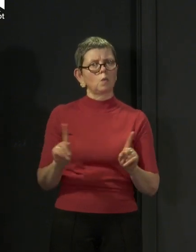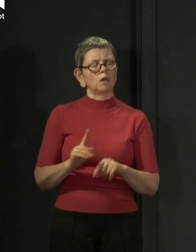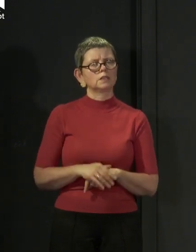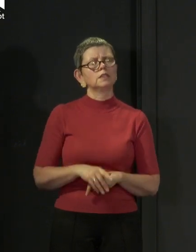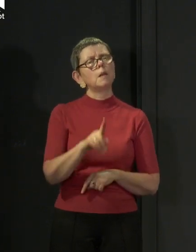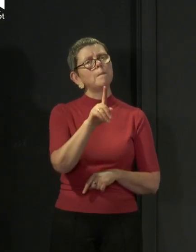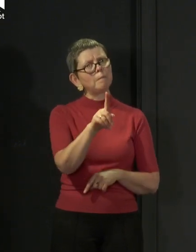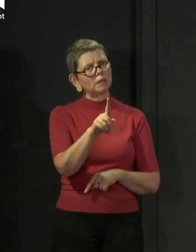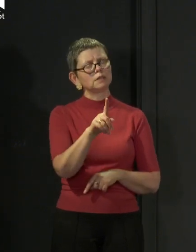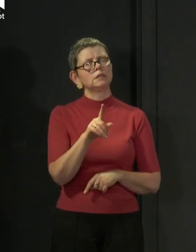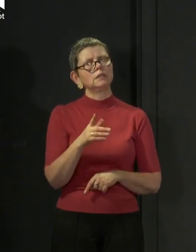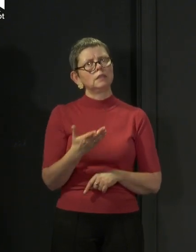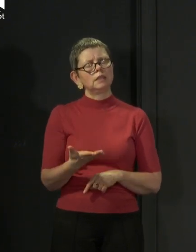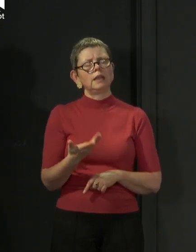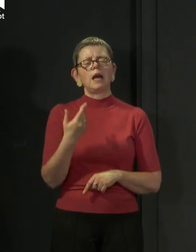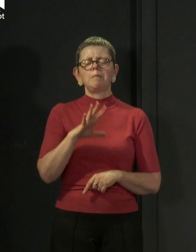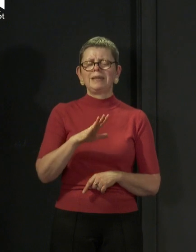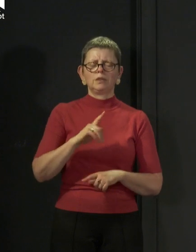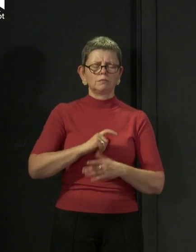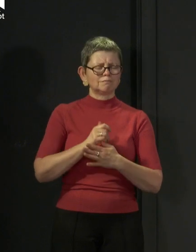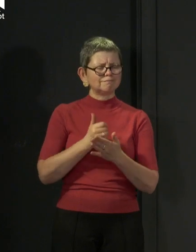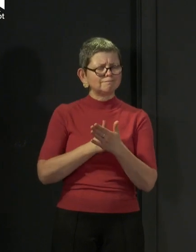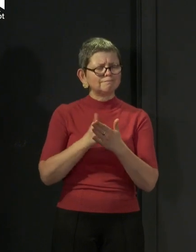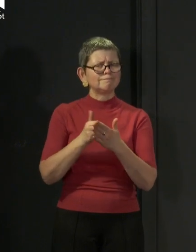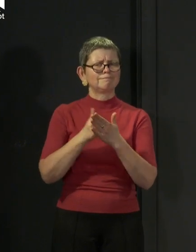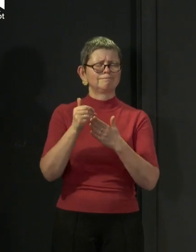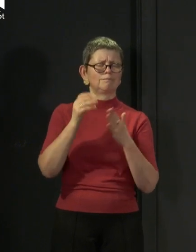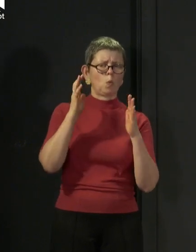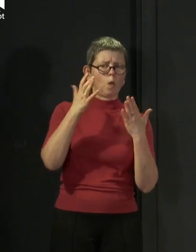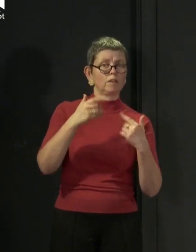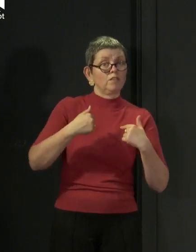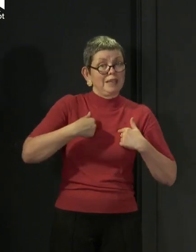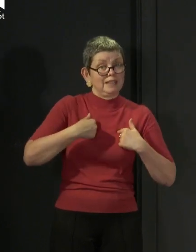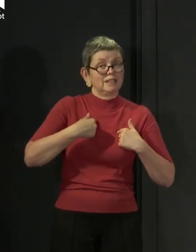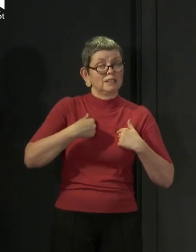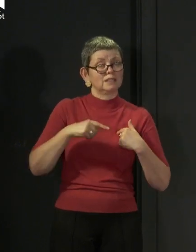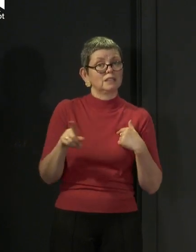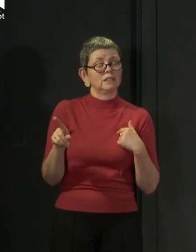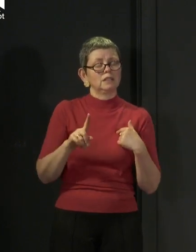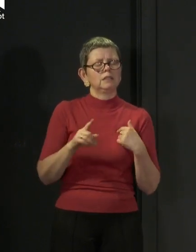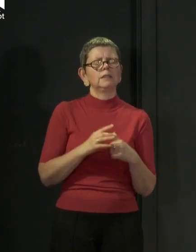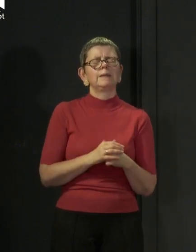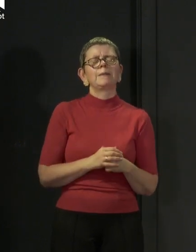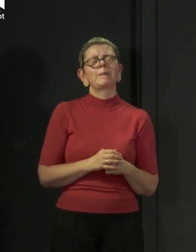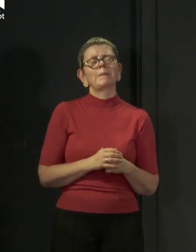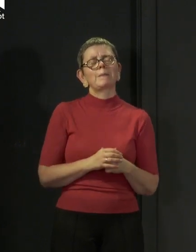constant consideration, concern, worry, in my head, all through this, about the differing